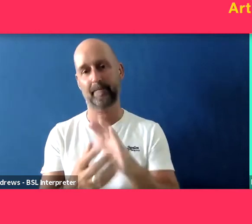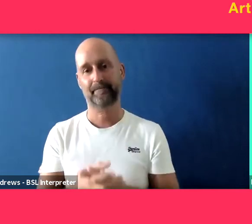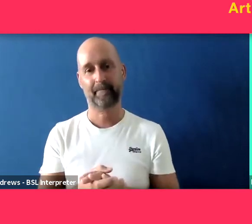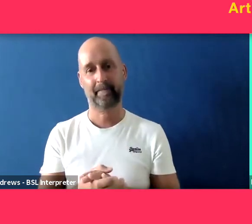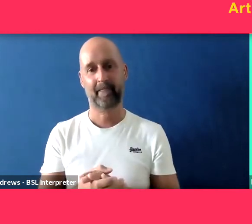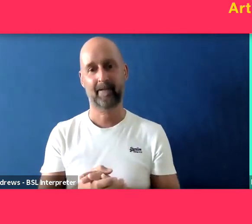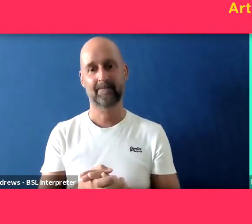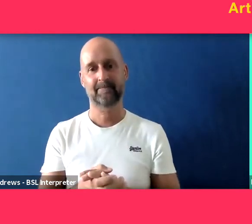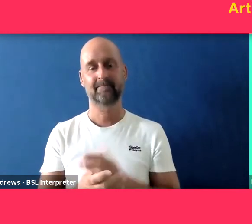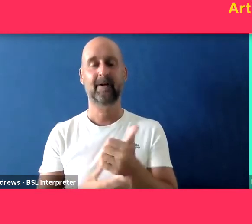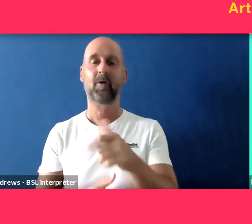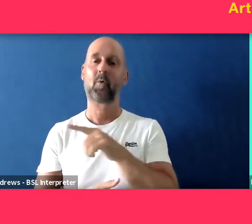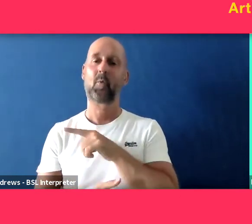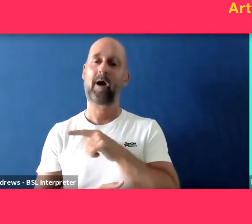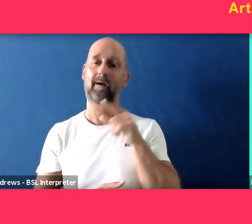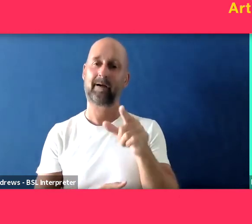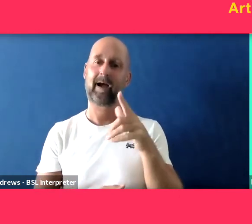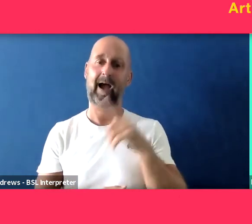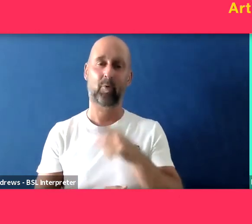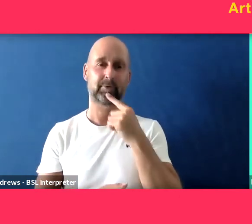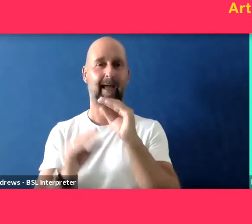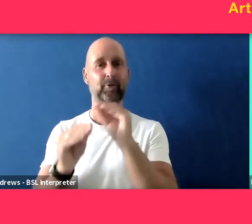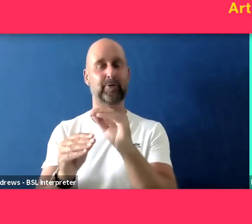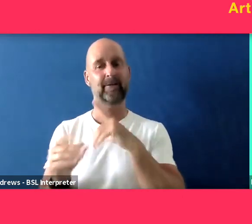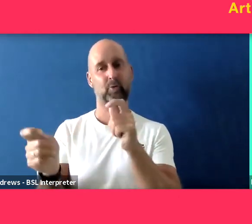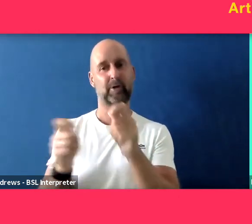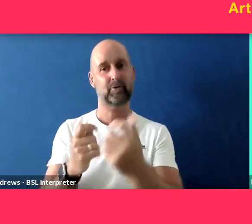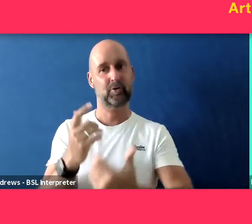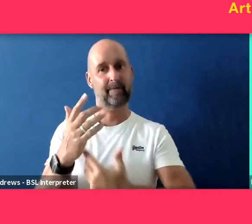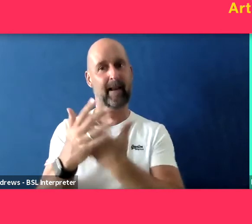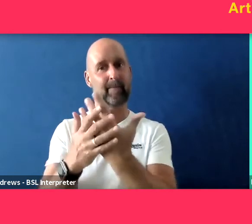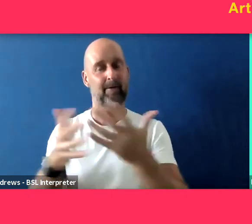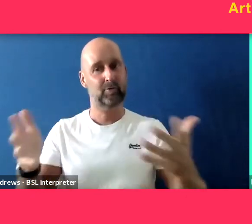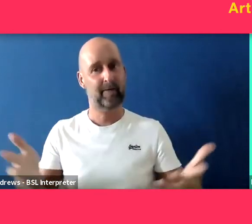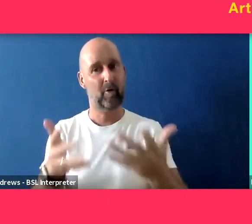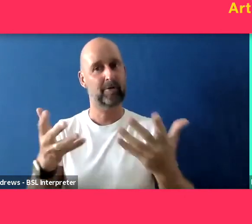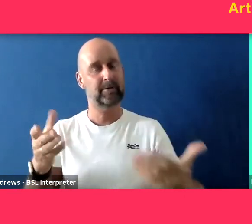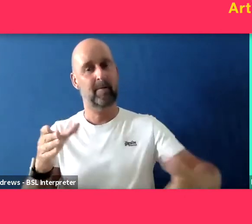idea of arts education needing to change, and to develop to foster a more inclusive environment.